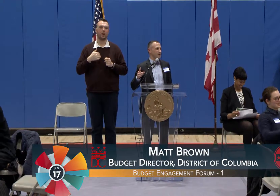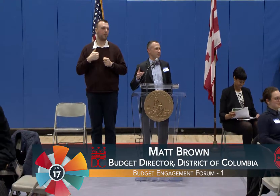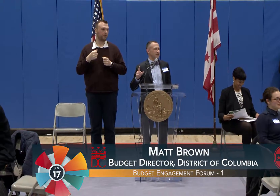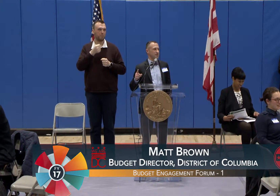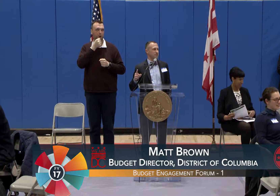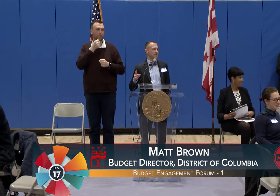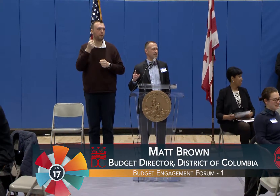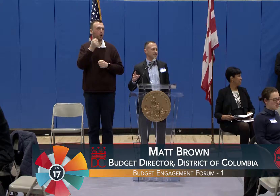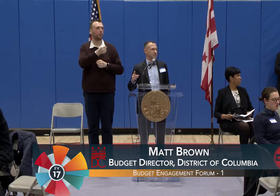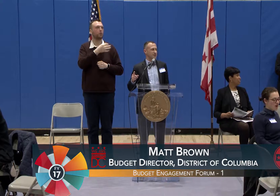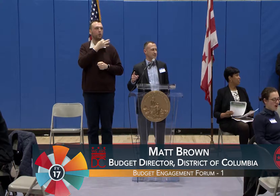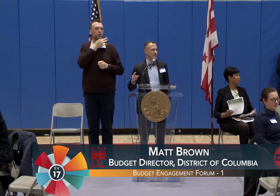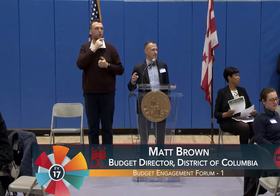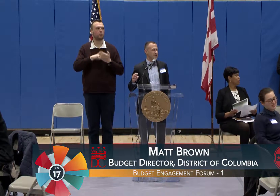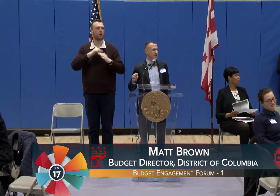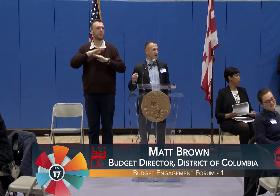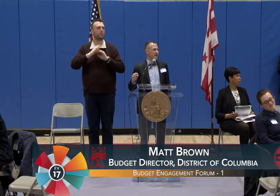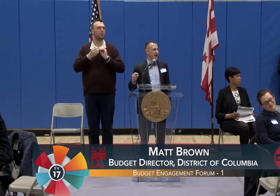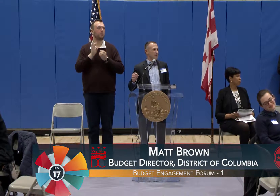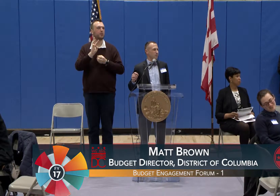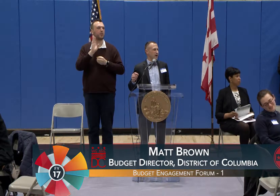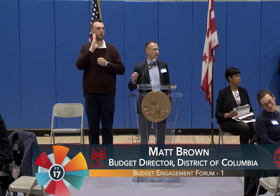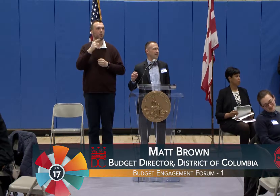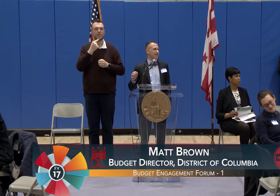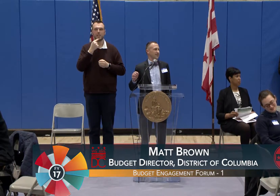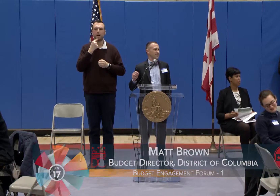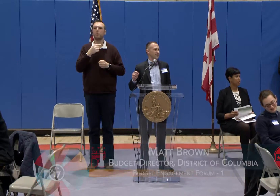WANT TO HEAR FROM TABLE 6. I WANT TO HEAR HOW IT WENT.